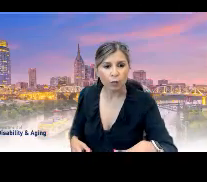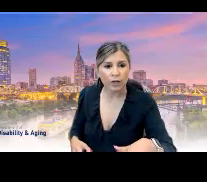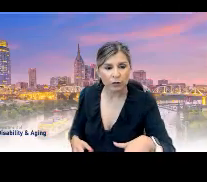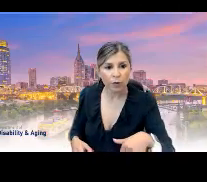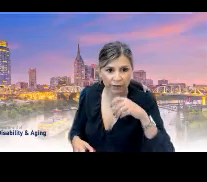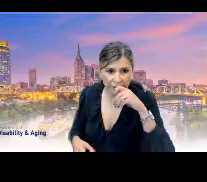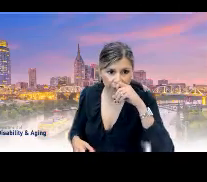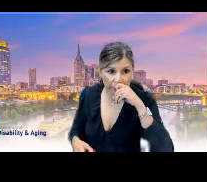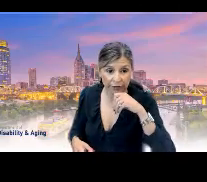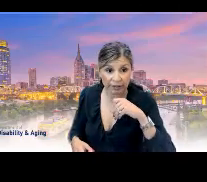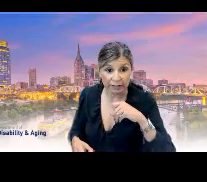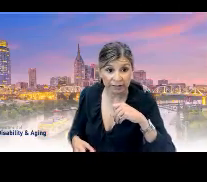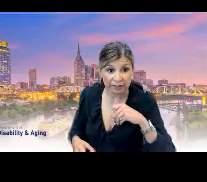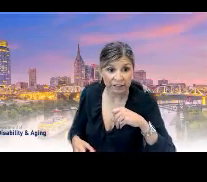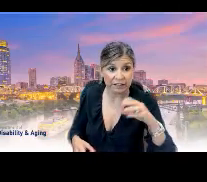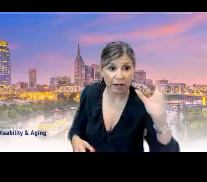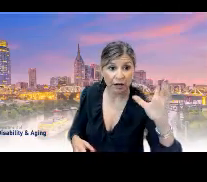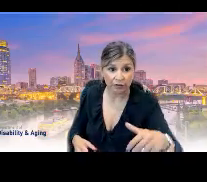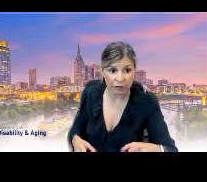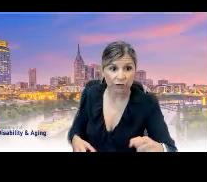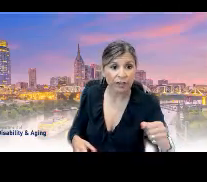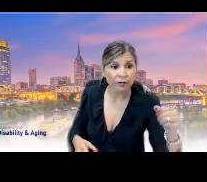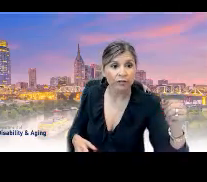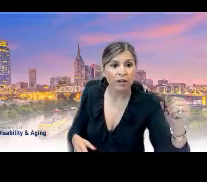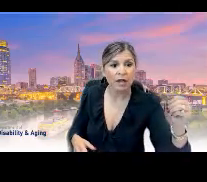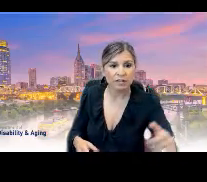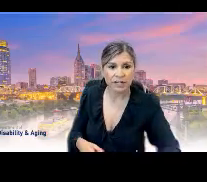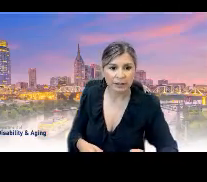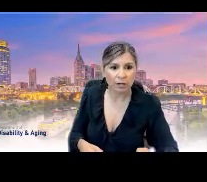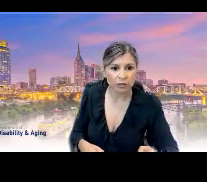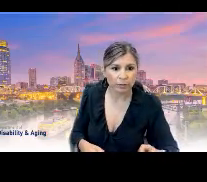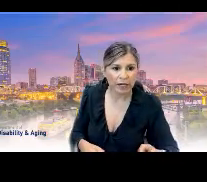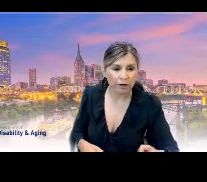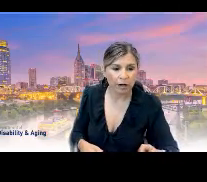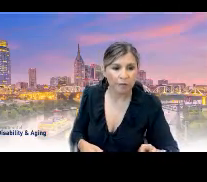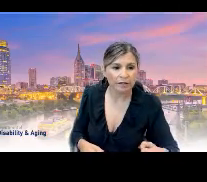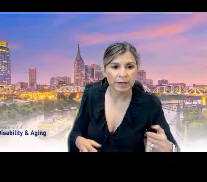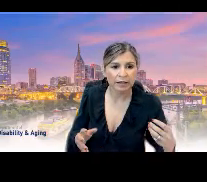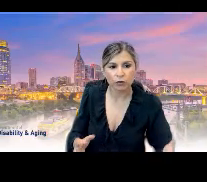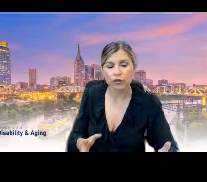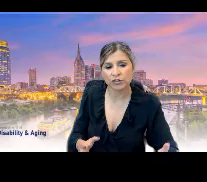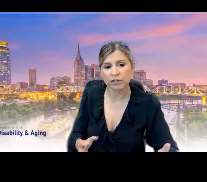We do have information and assistance, our senior centers, state long term care ombudsman, nutrition services,